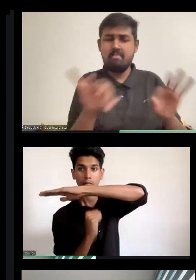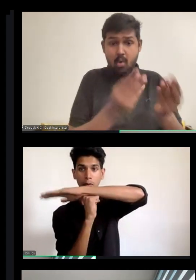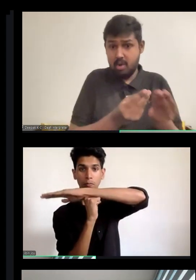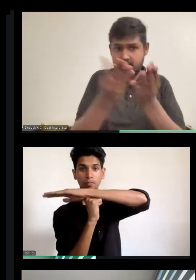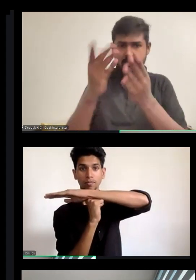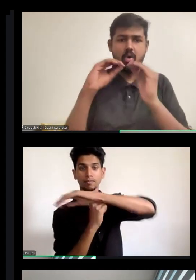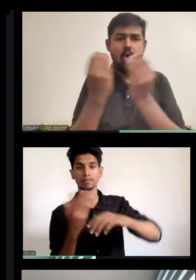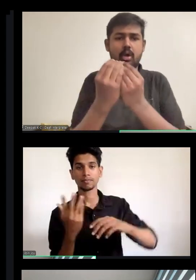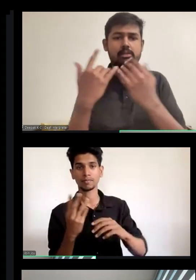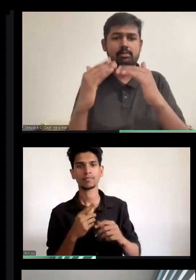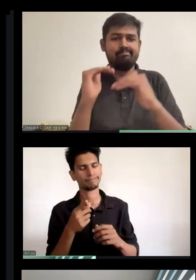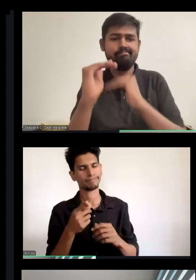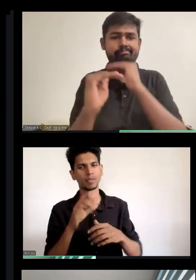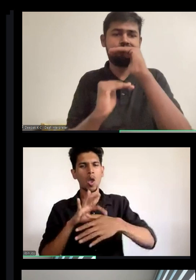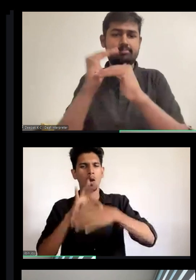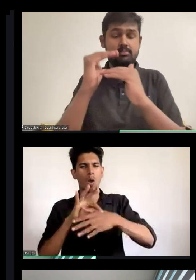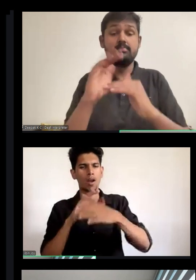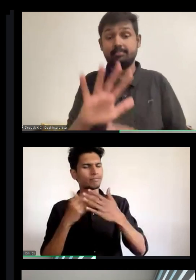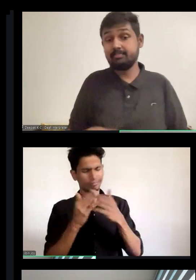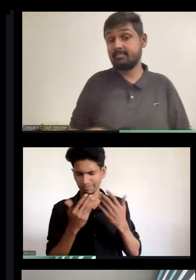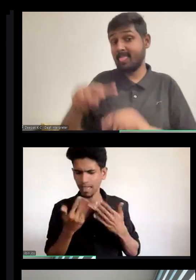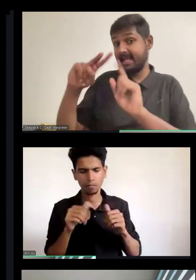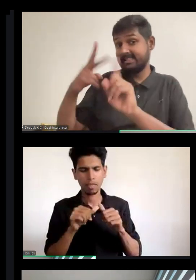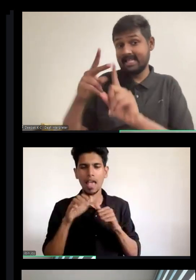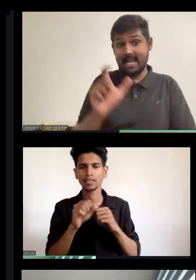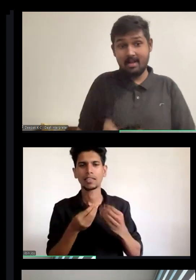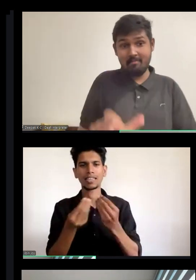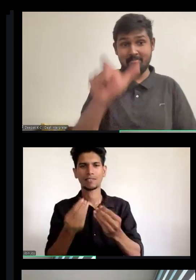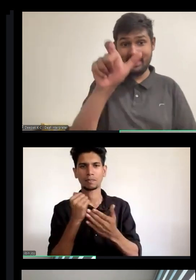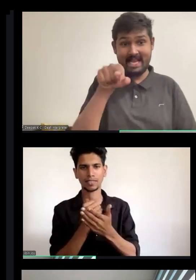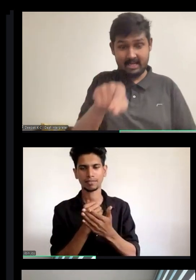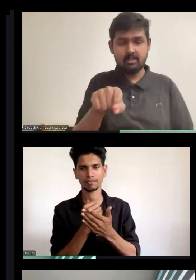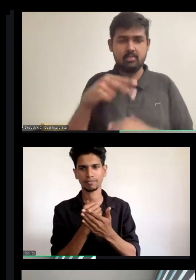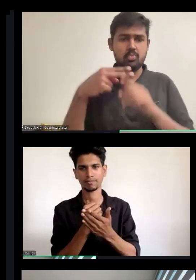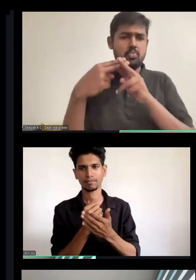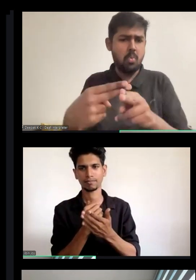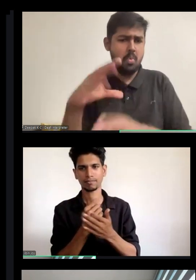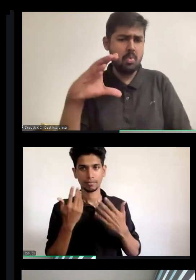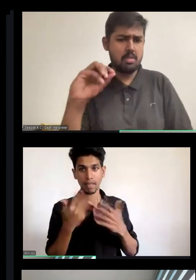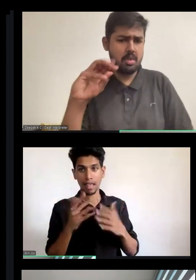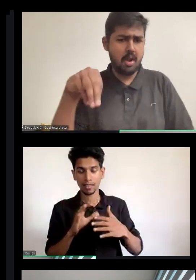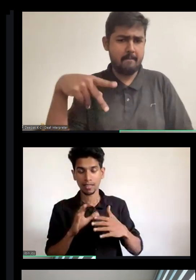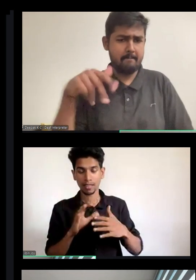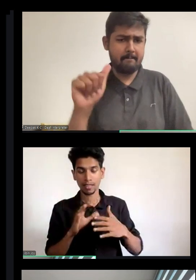This is about ensuring that all the digital content, whether it's created, curated, or procured, is accessible.